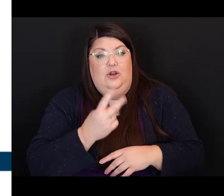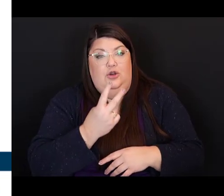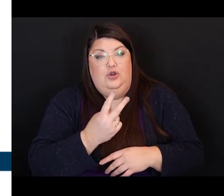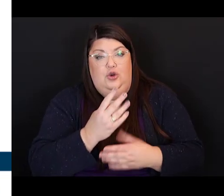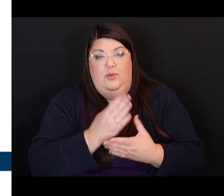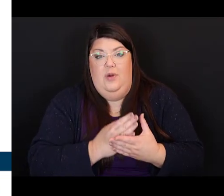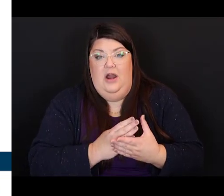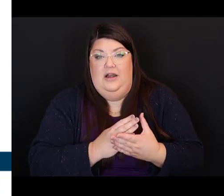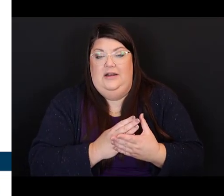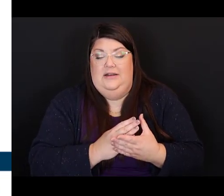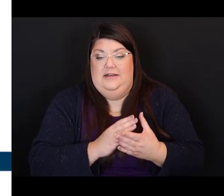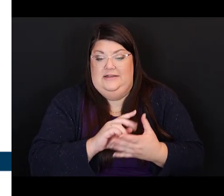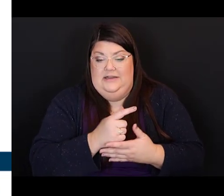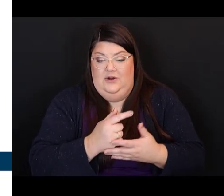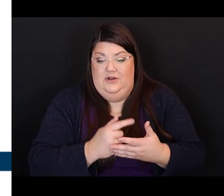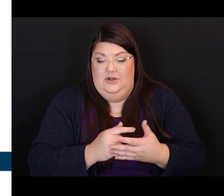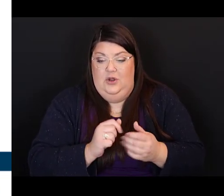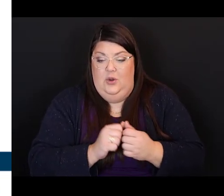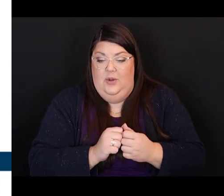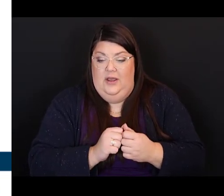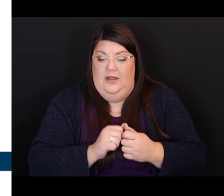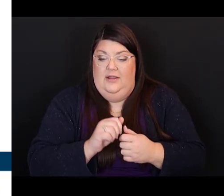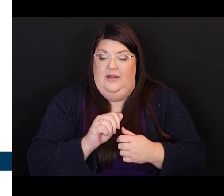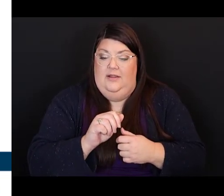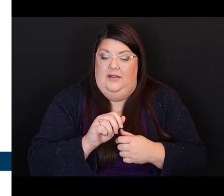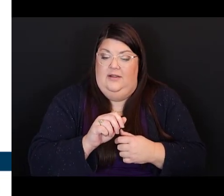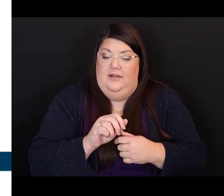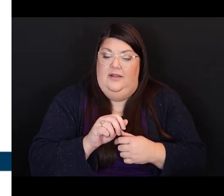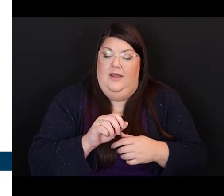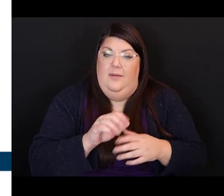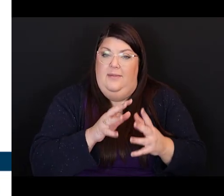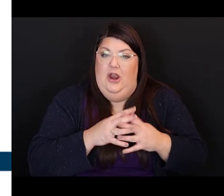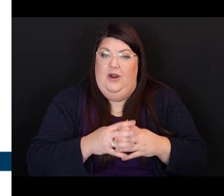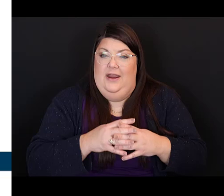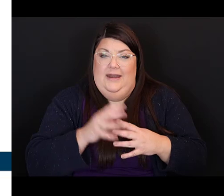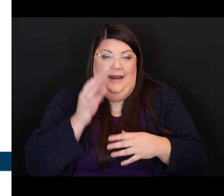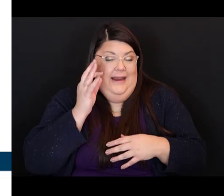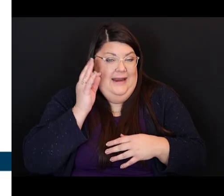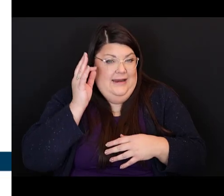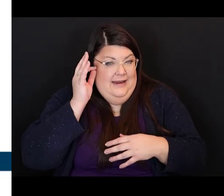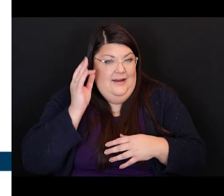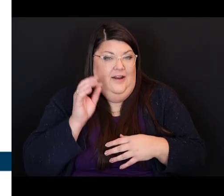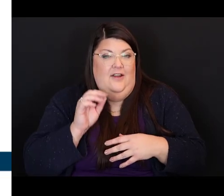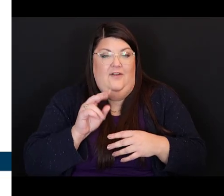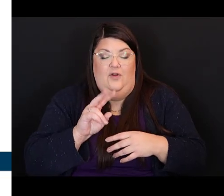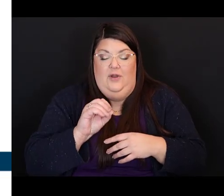two-part series with the AIVRTTAC, the American Indian Vocational Rehabilitation Training and